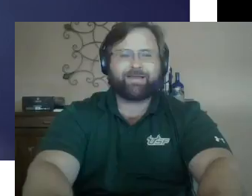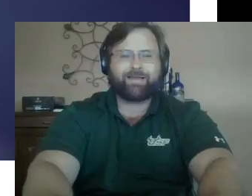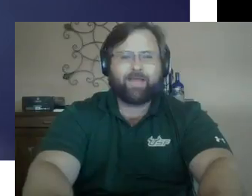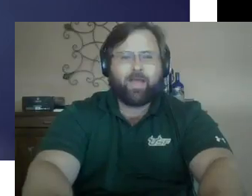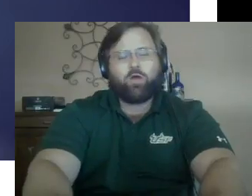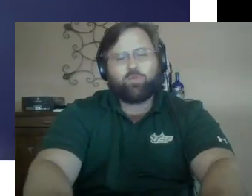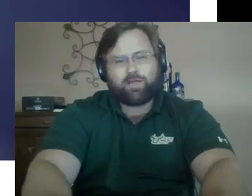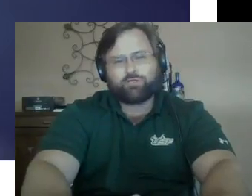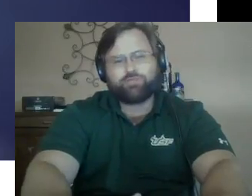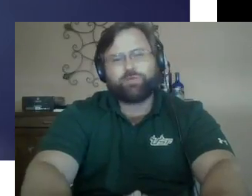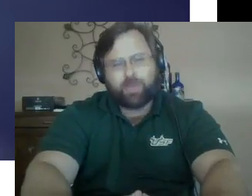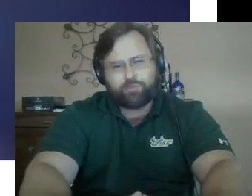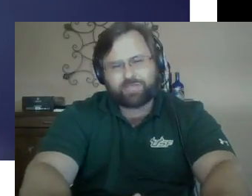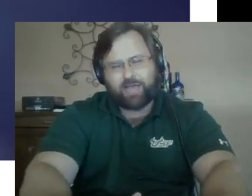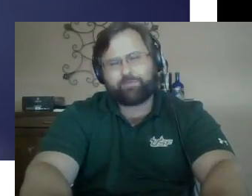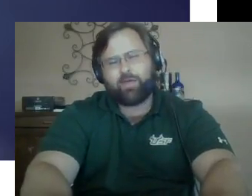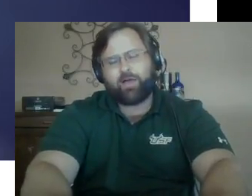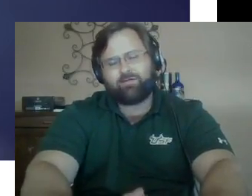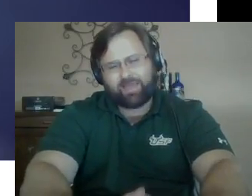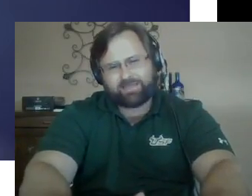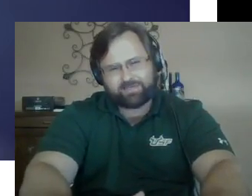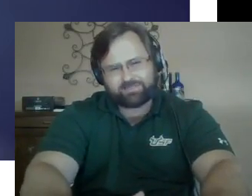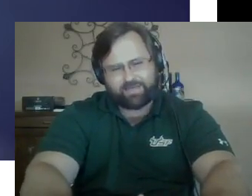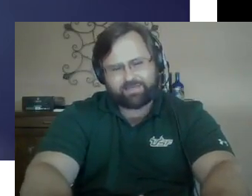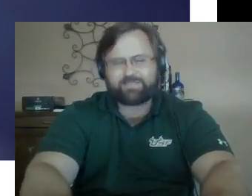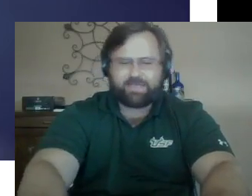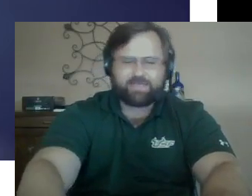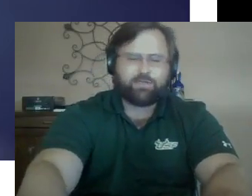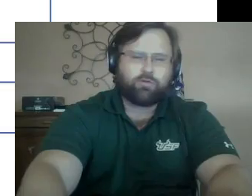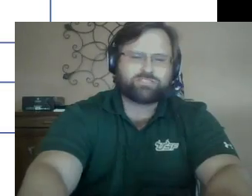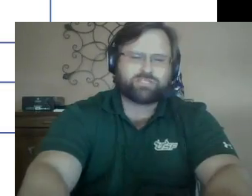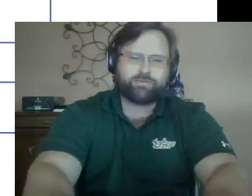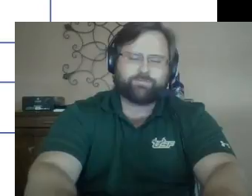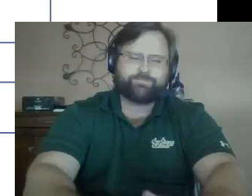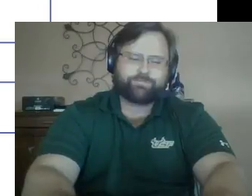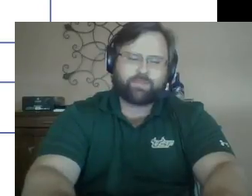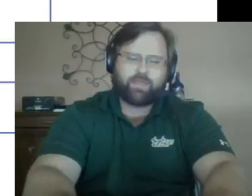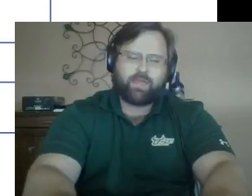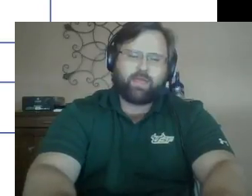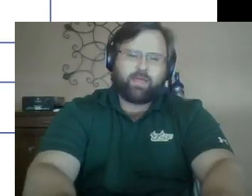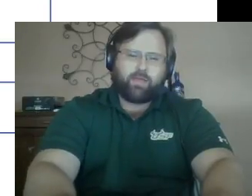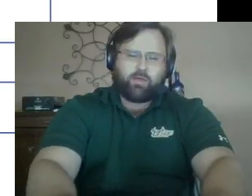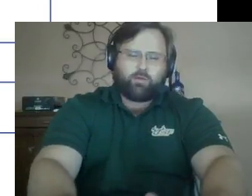I will now turn to another type of ASL sentence the yes/no question we've